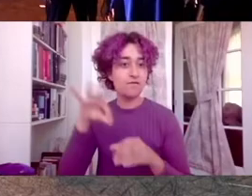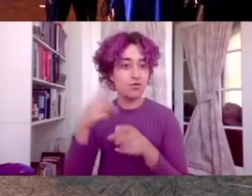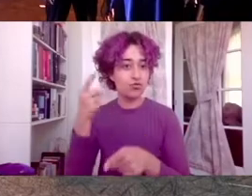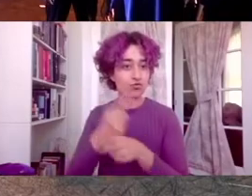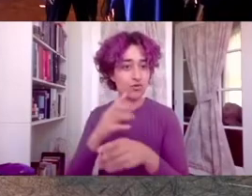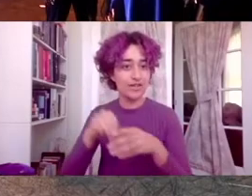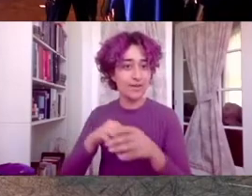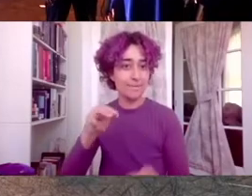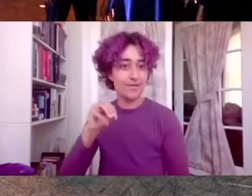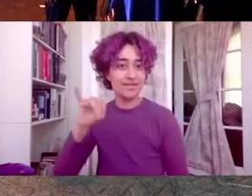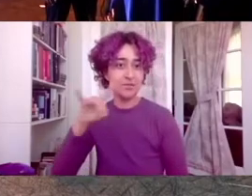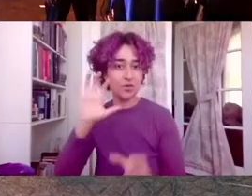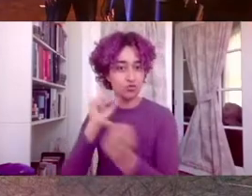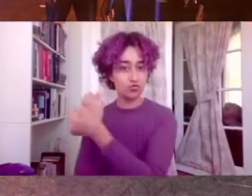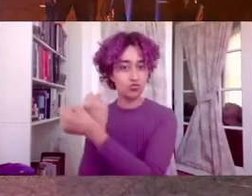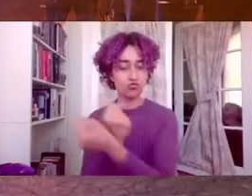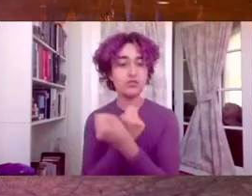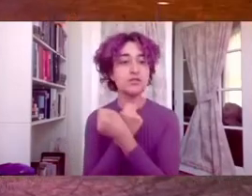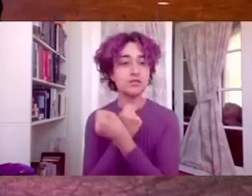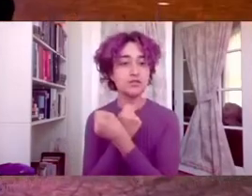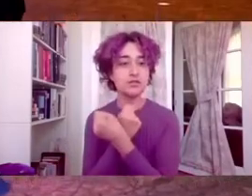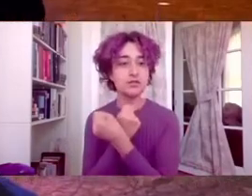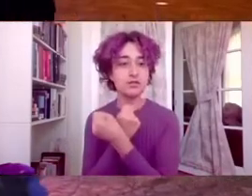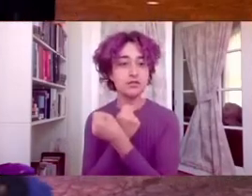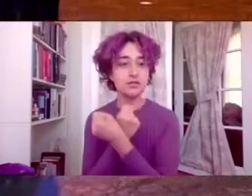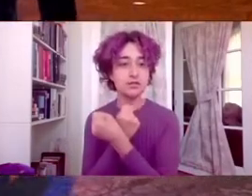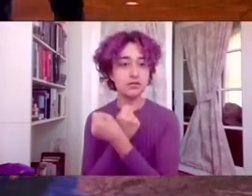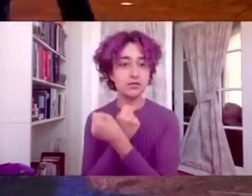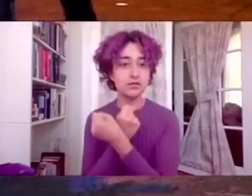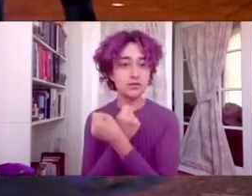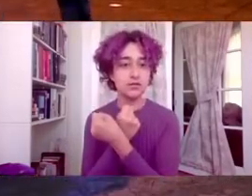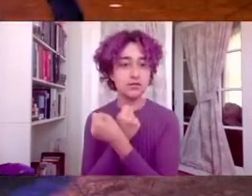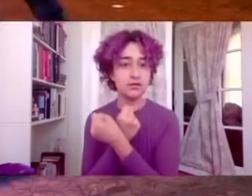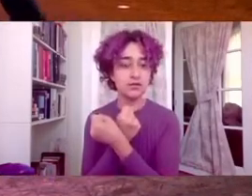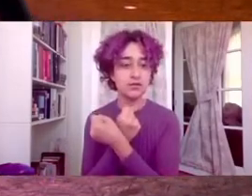and was arrested and beat and beat and beat and beat